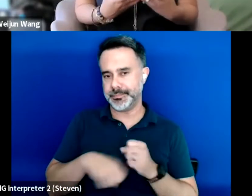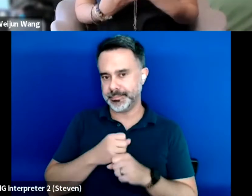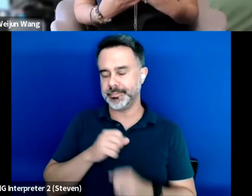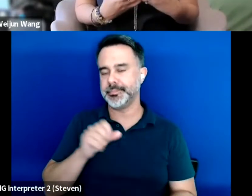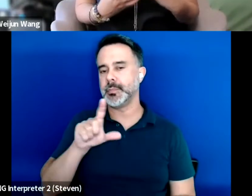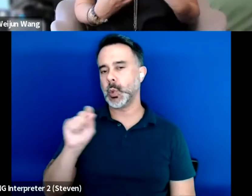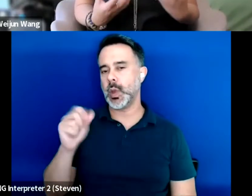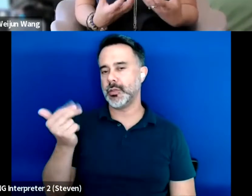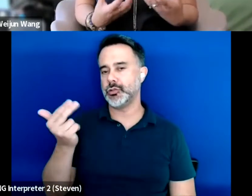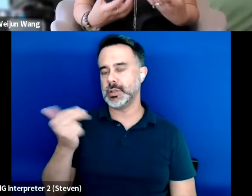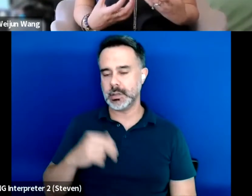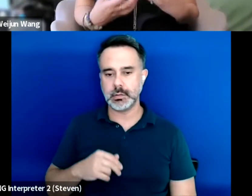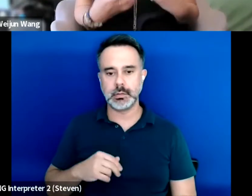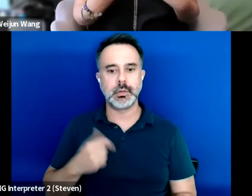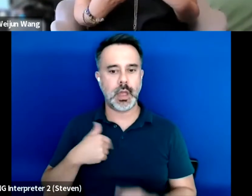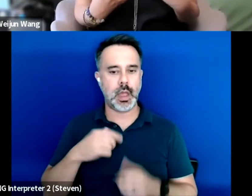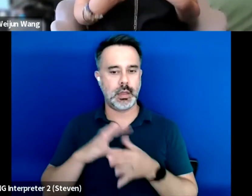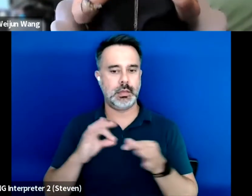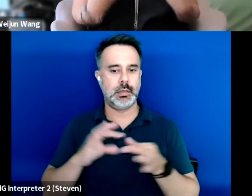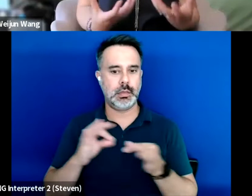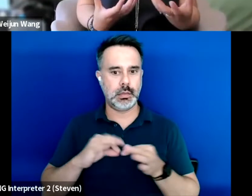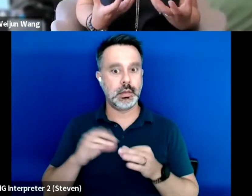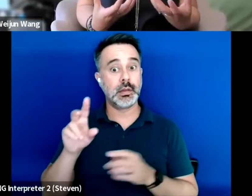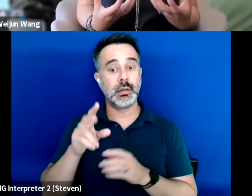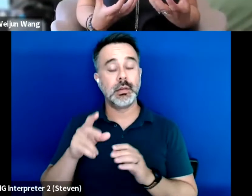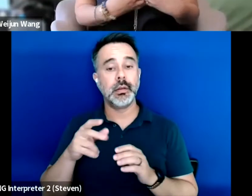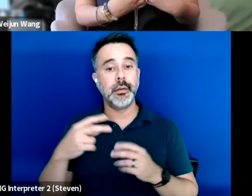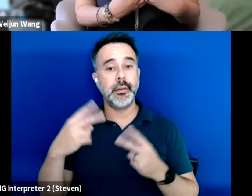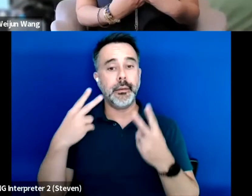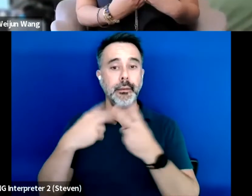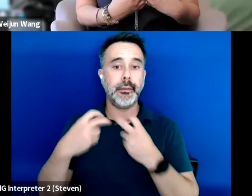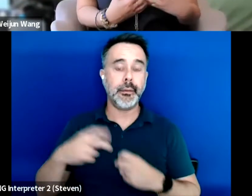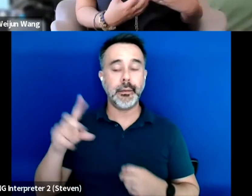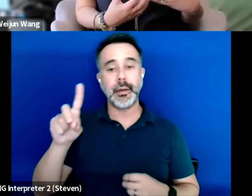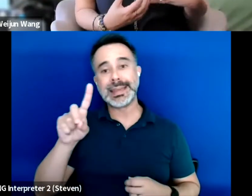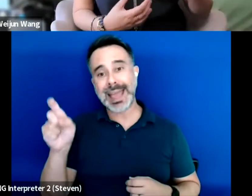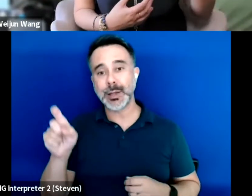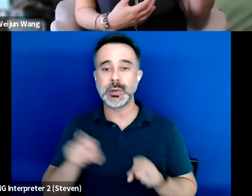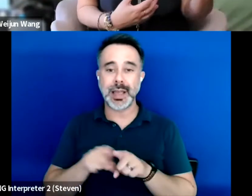And there would be times when I would actually write to the editor --